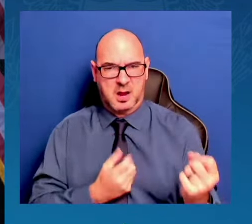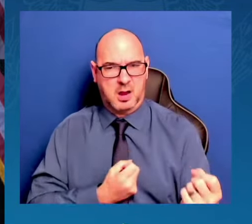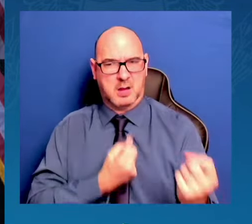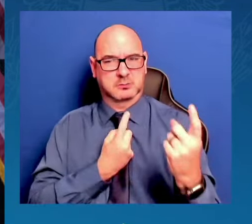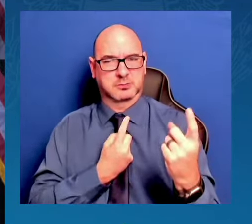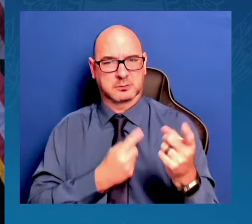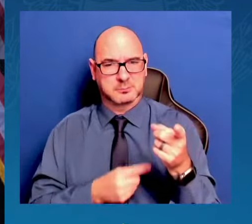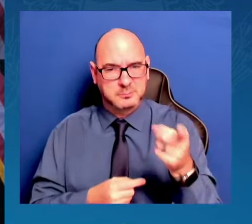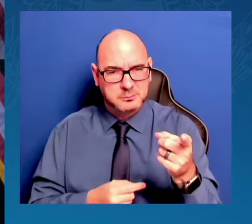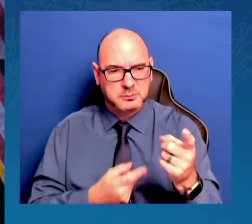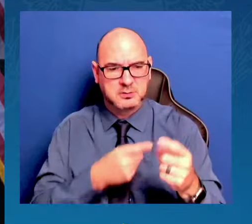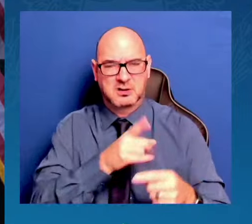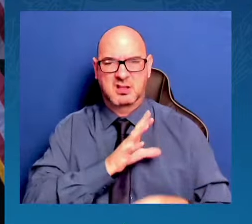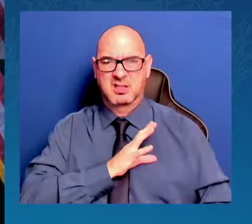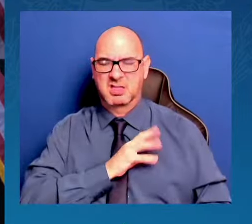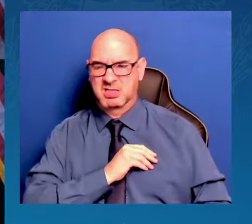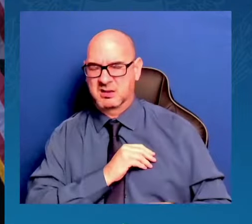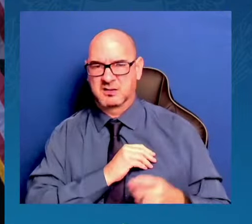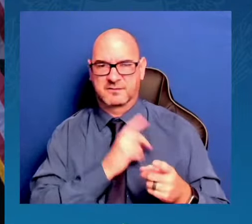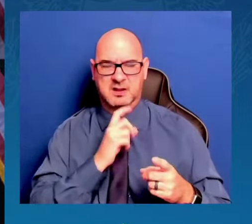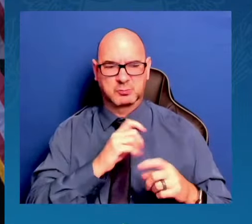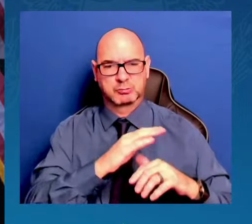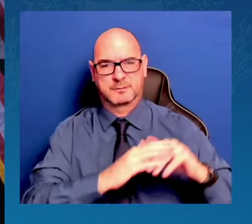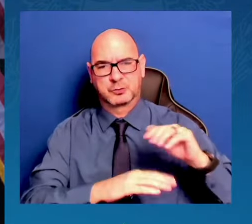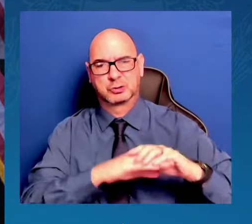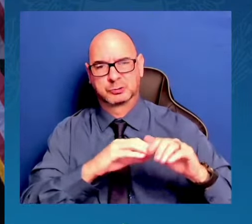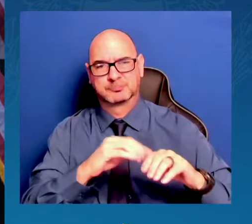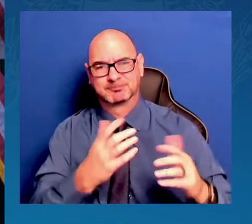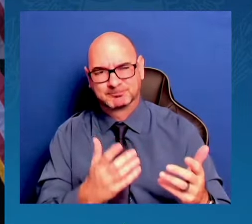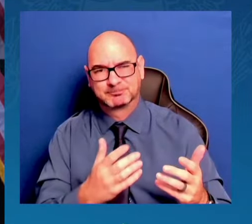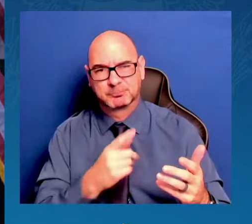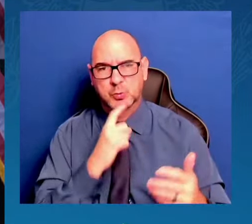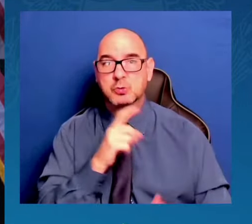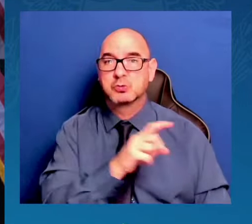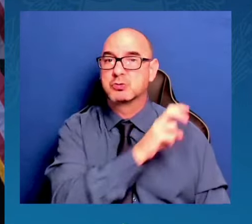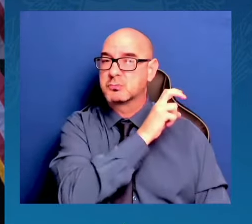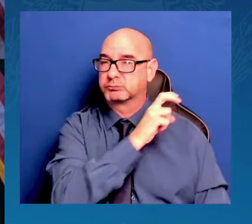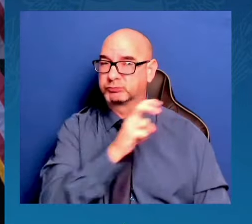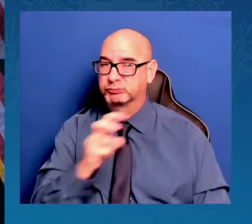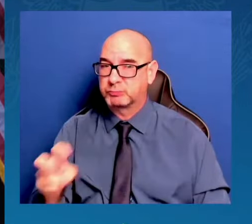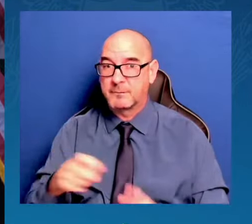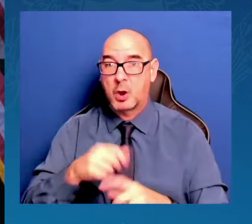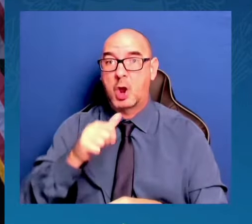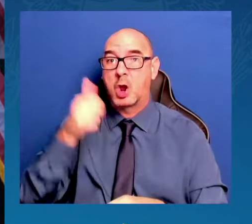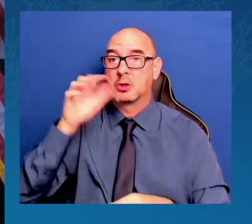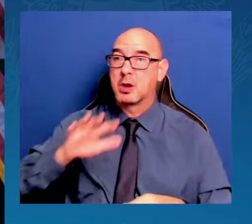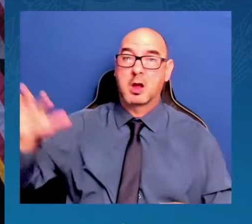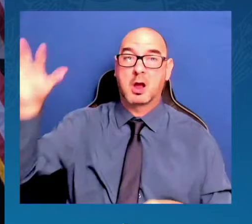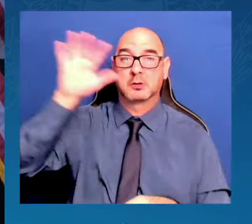who travel from across the Southeast for care they should have been able to access in their own communities.